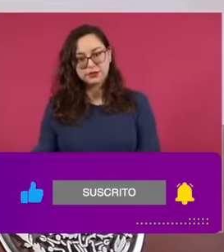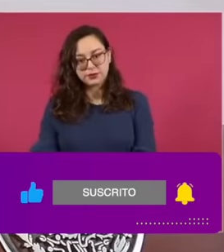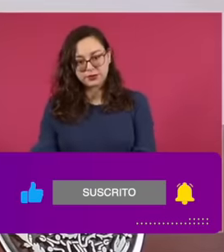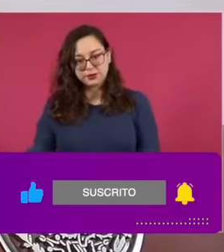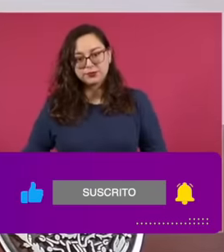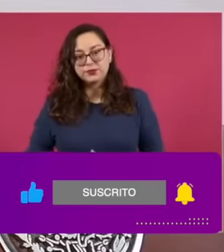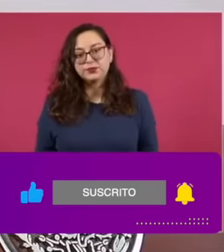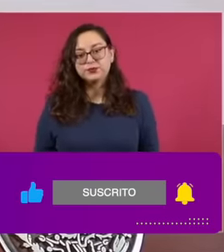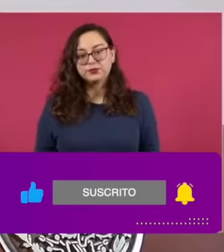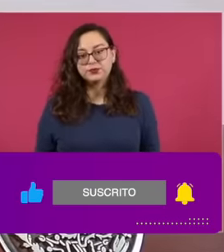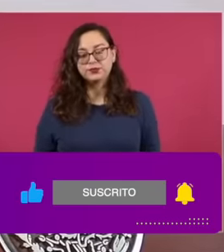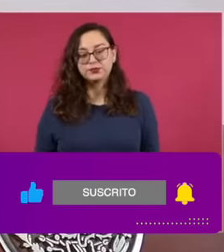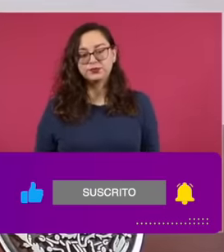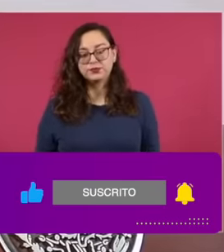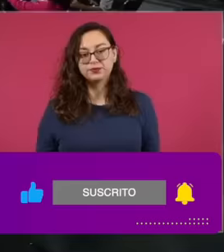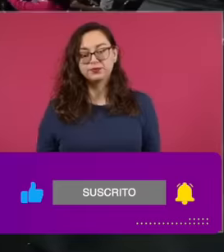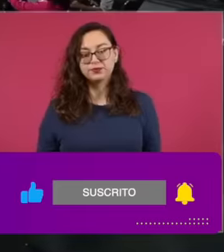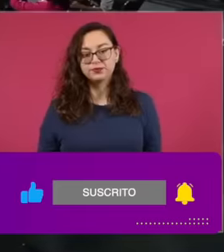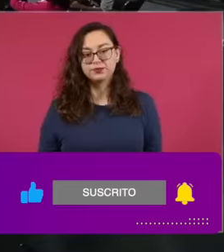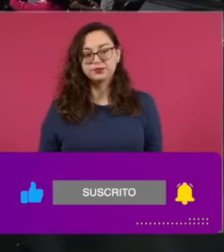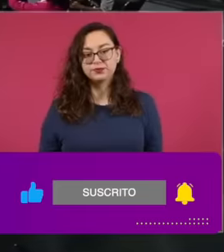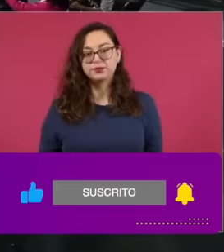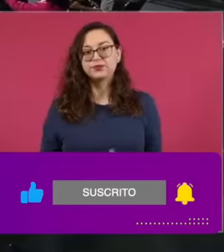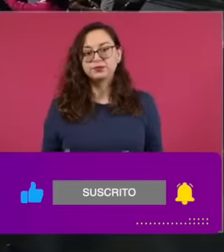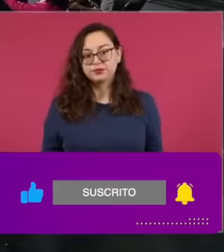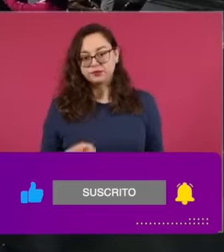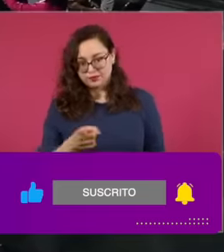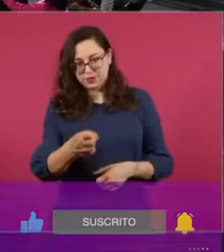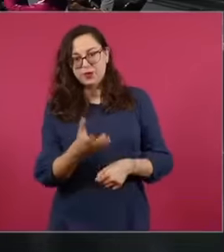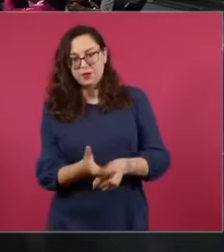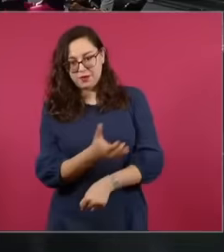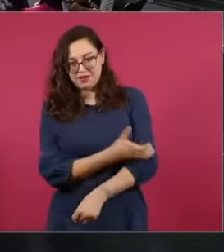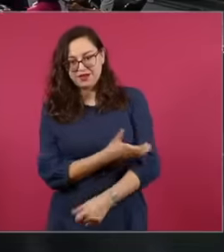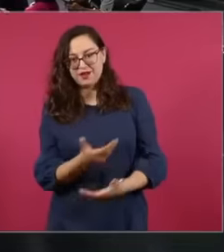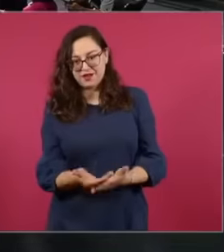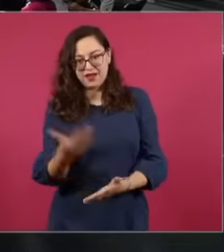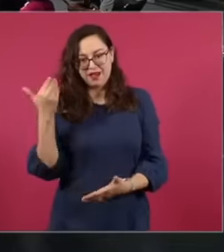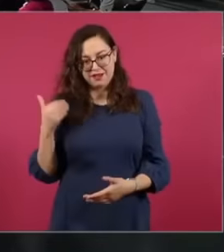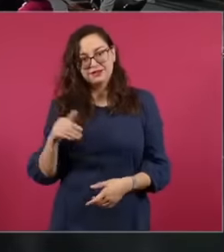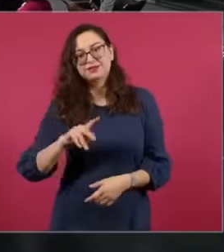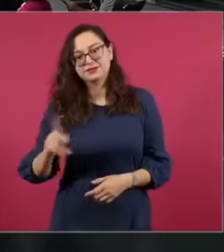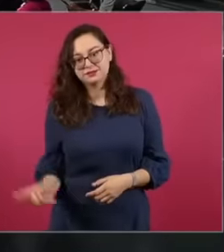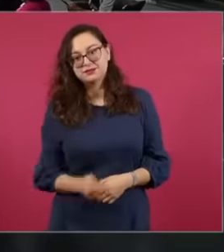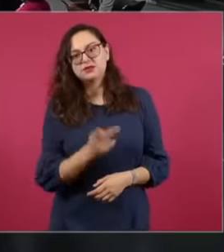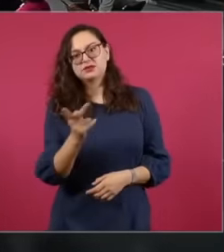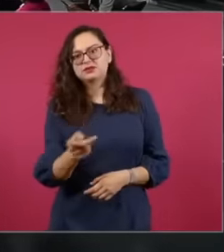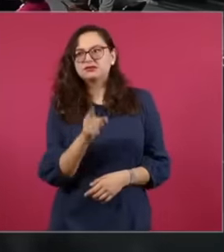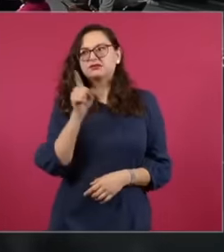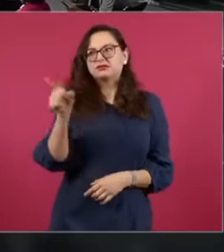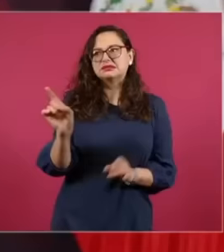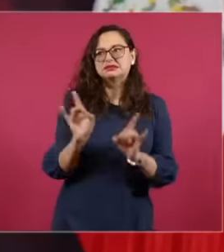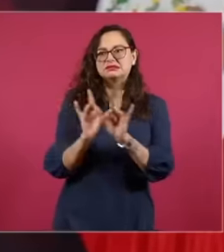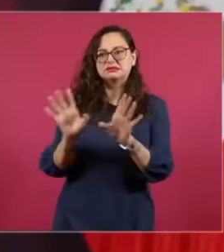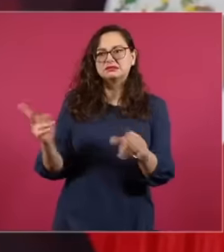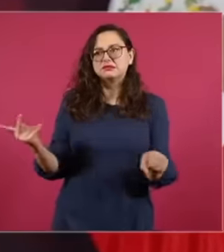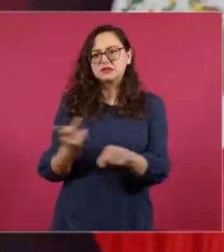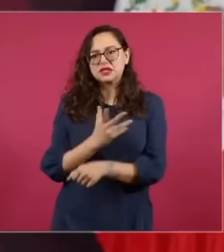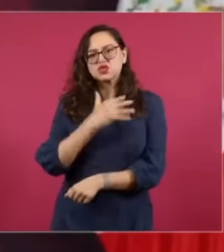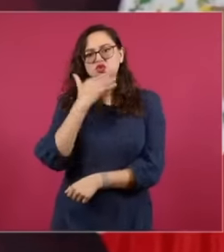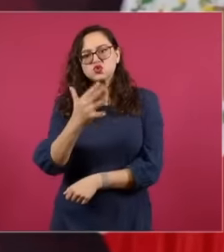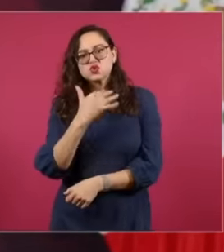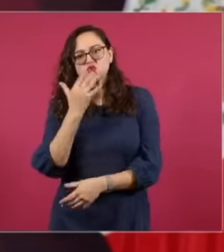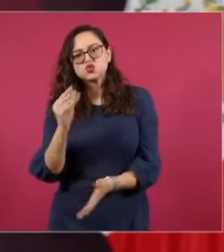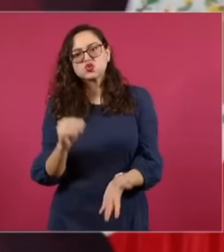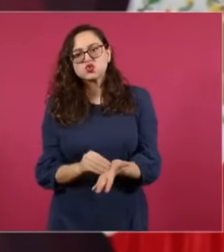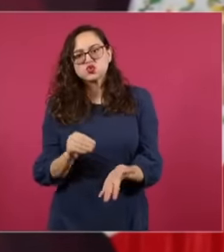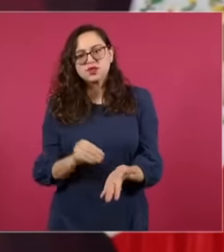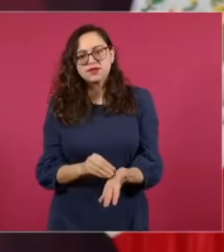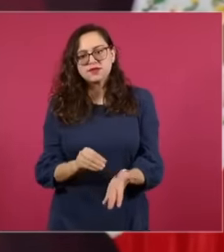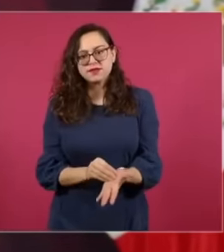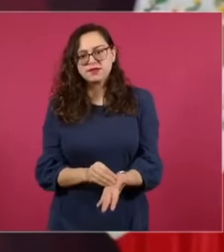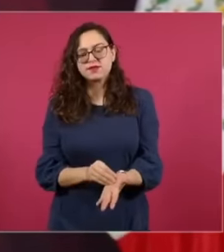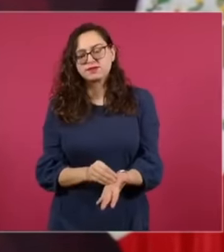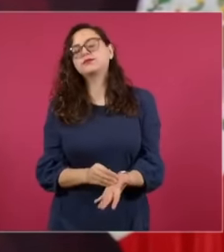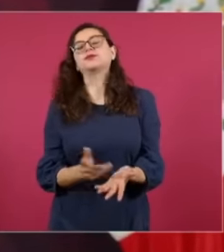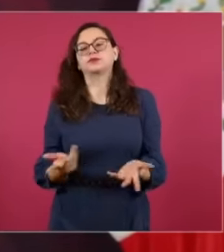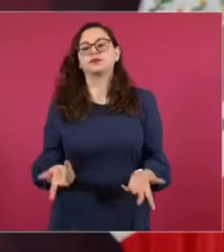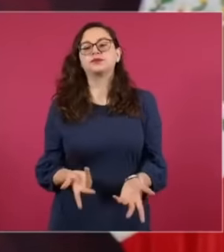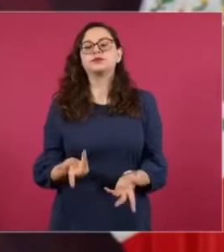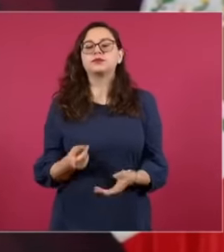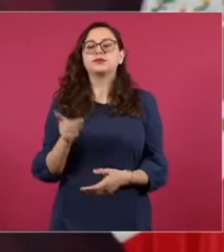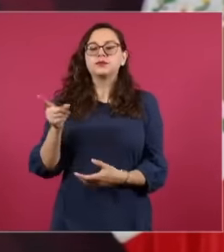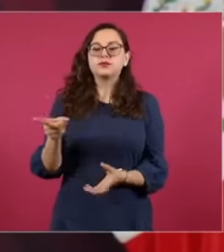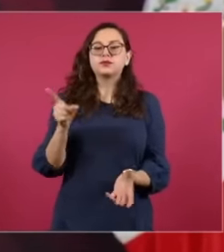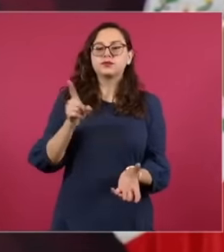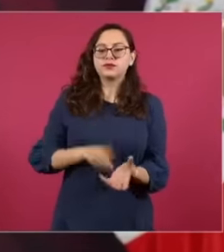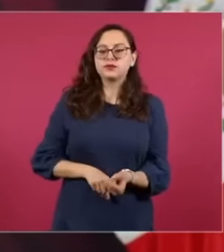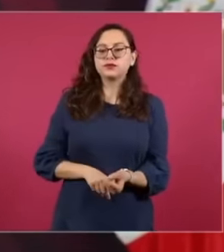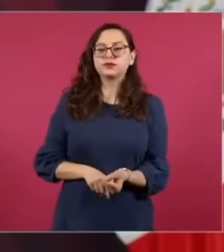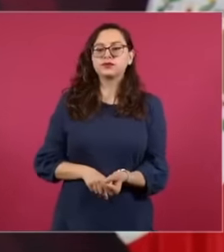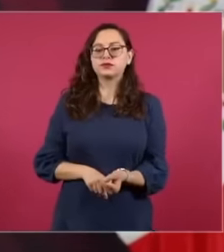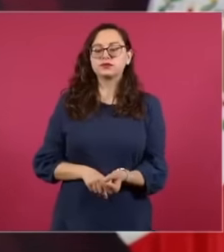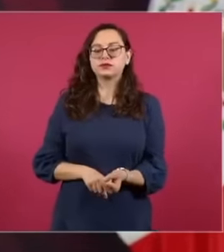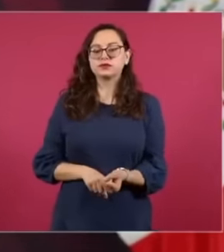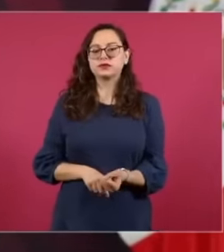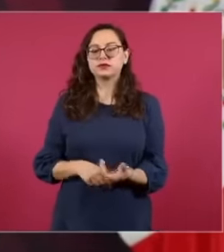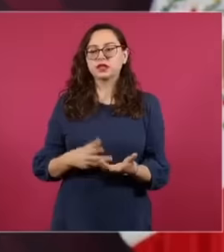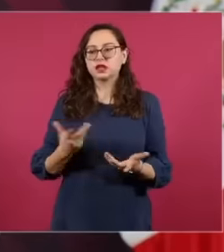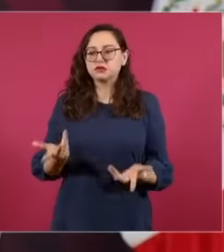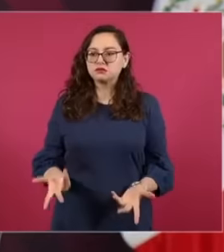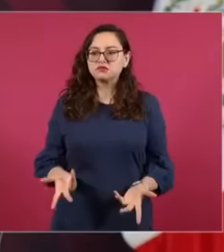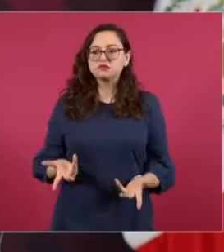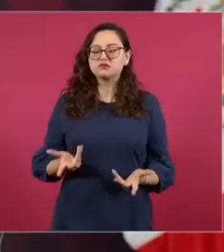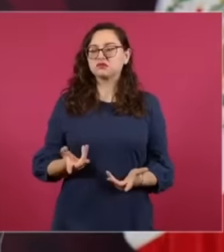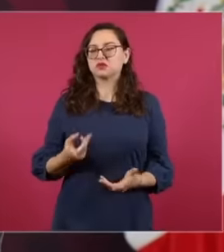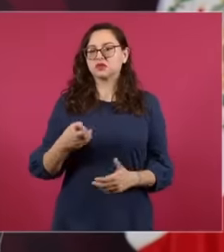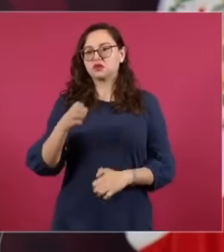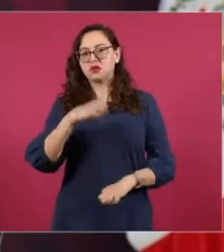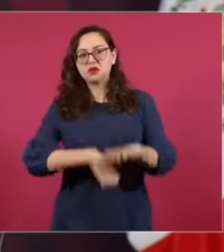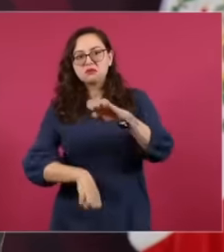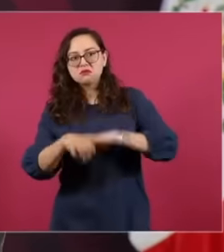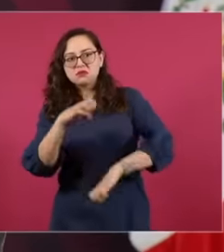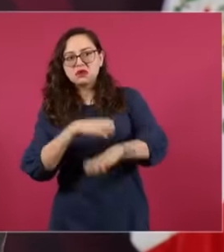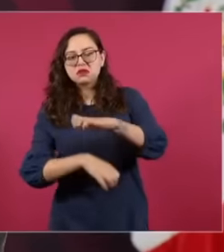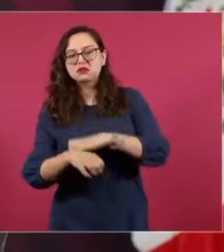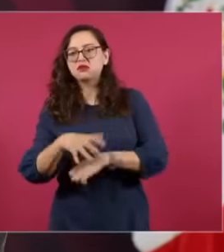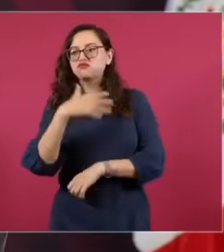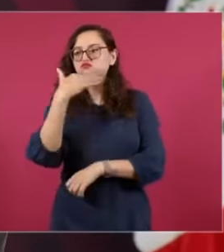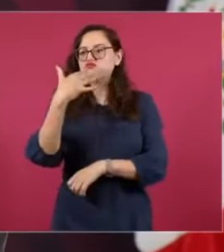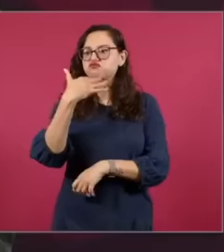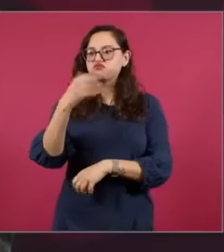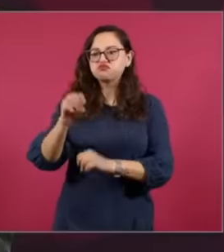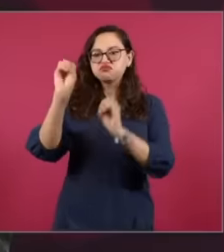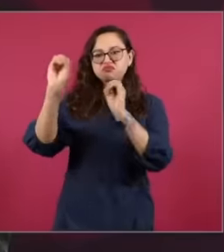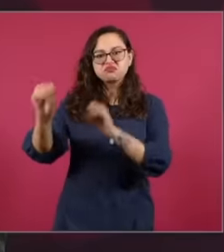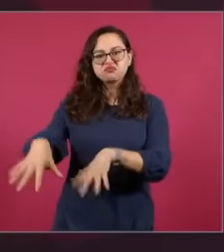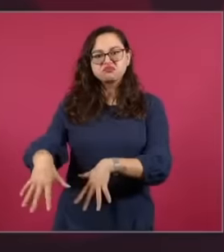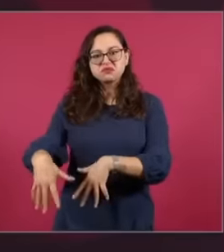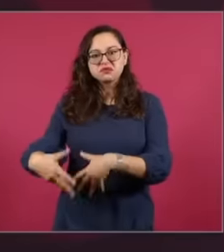Well from the colleague about the situation uh in which this trial is located this complaint and uh